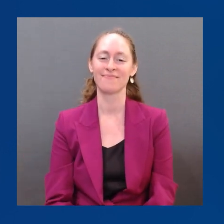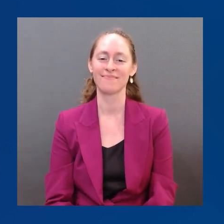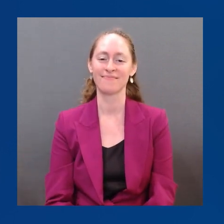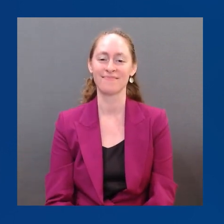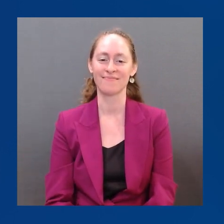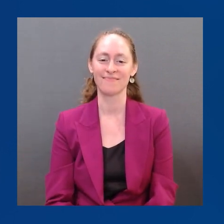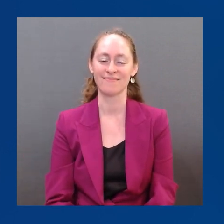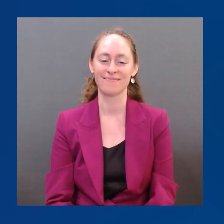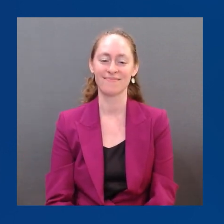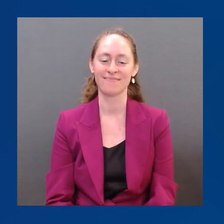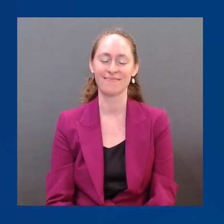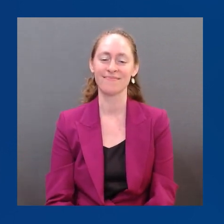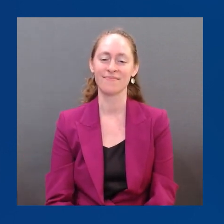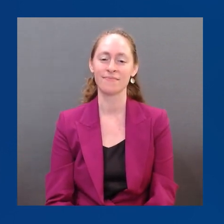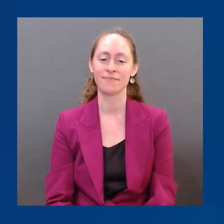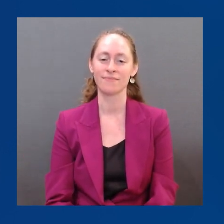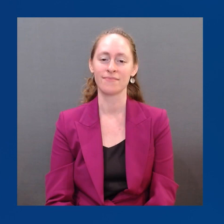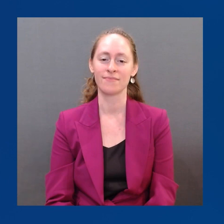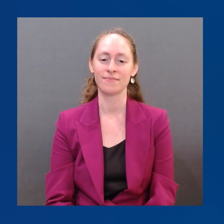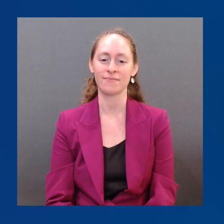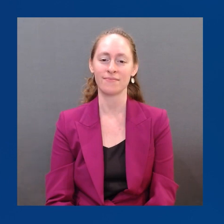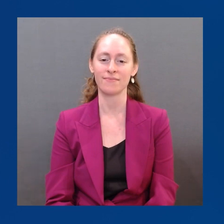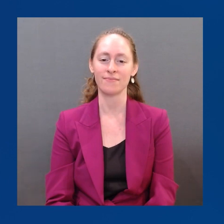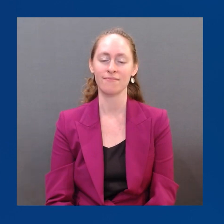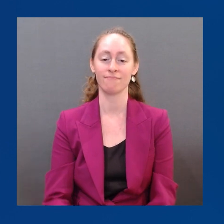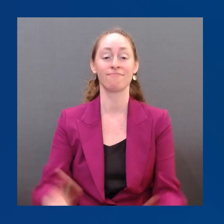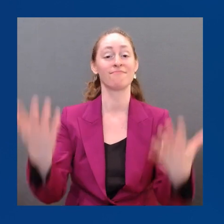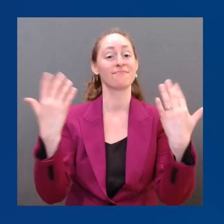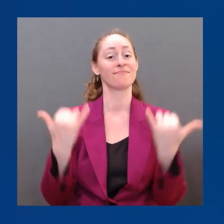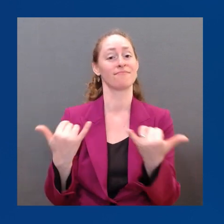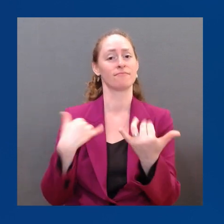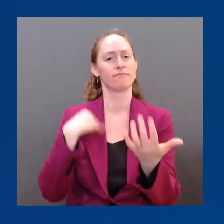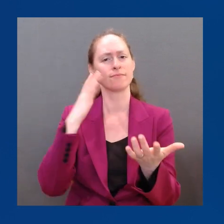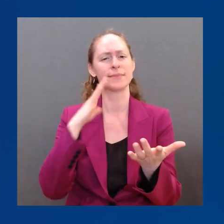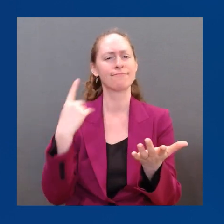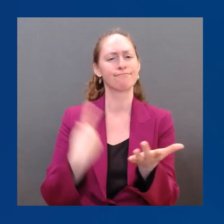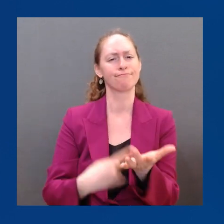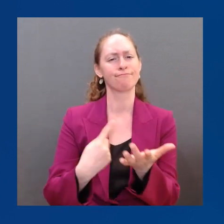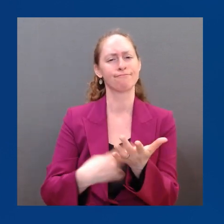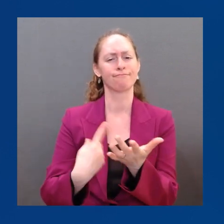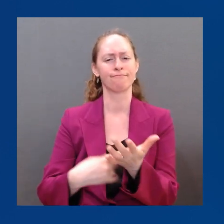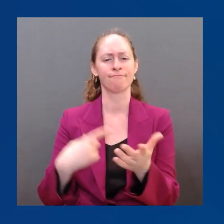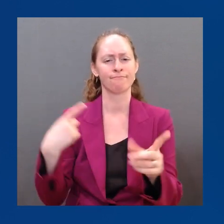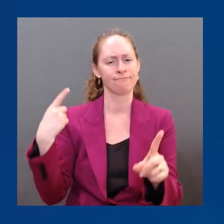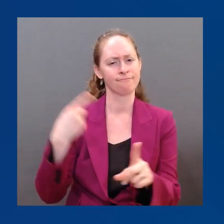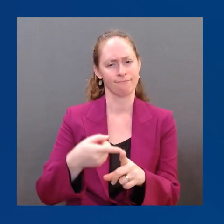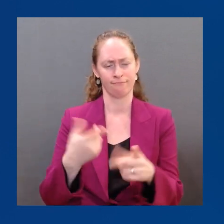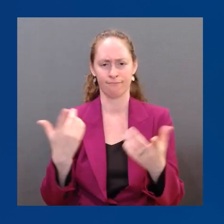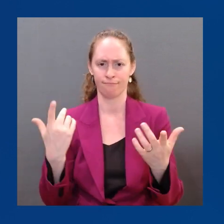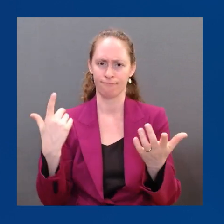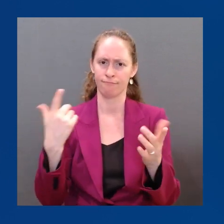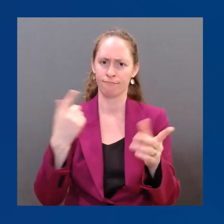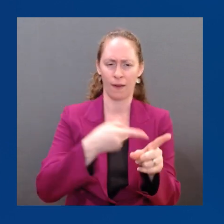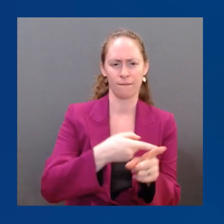is to dig a little bit deeper in the issue of variants and put that in the context of what you have just heard